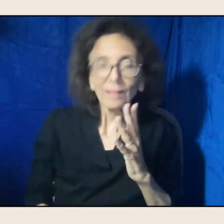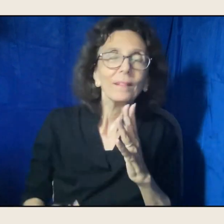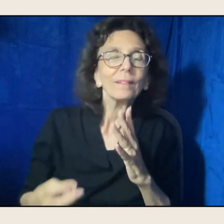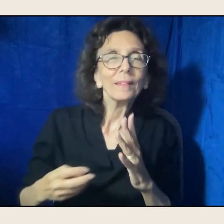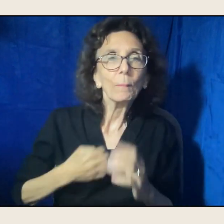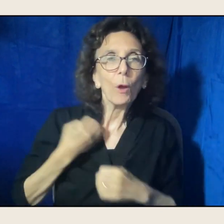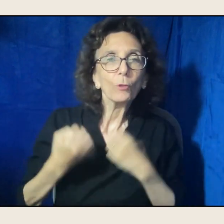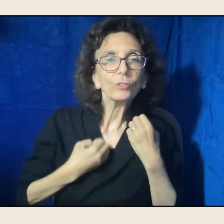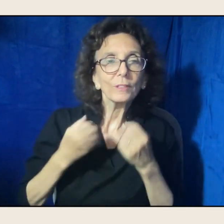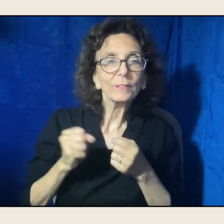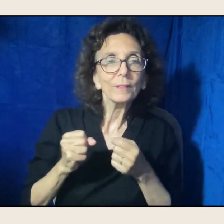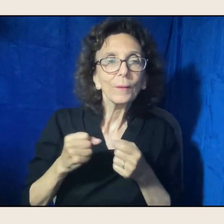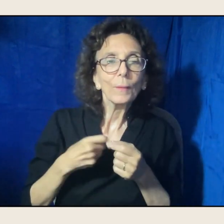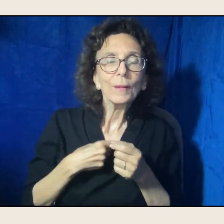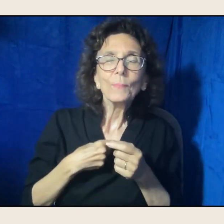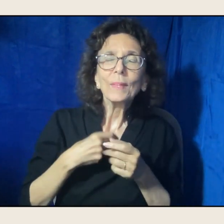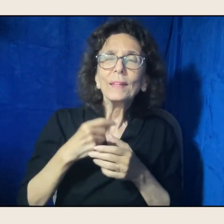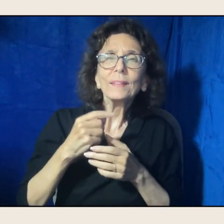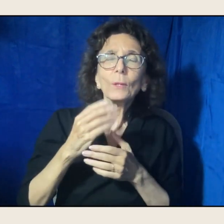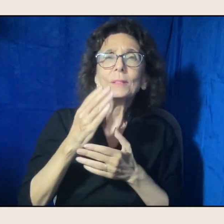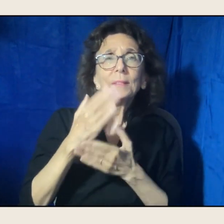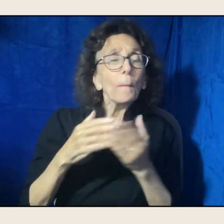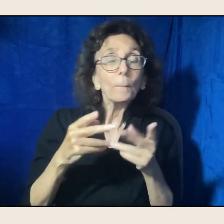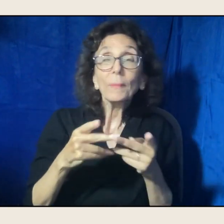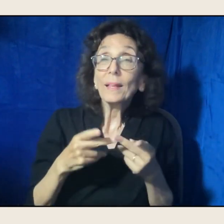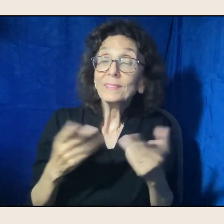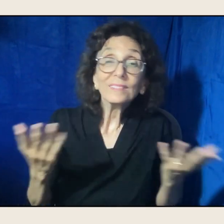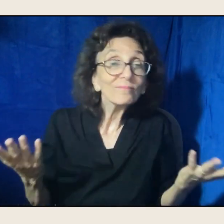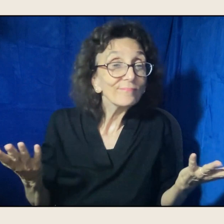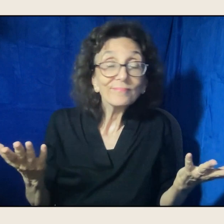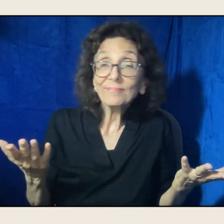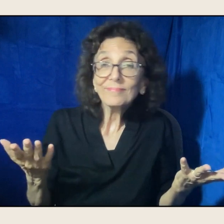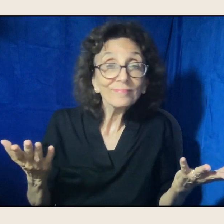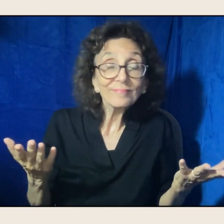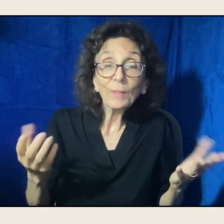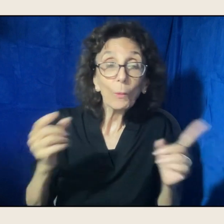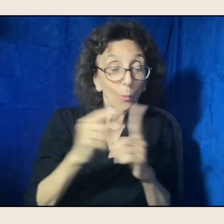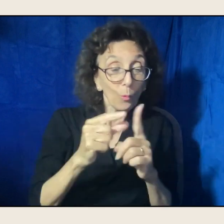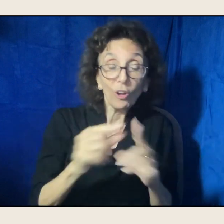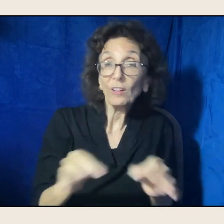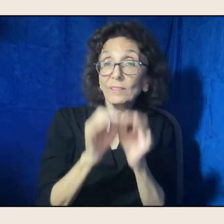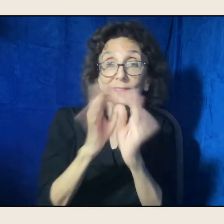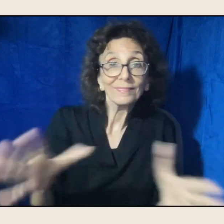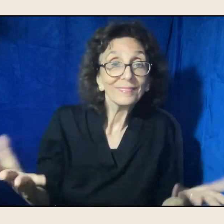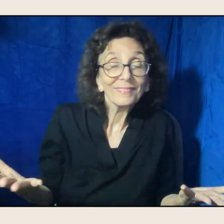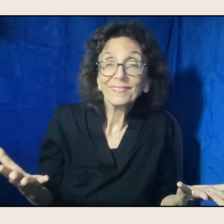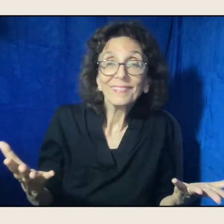There are some places that words just fail us, right? And there's an emotional resonance to this.